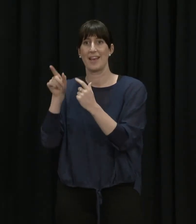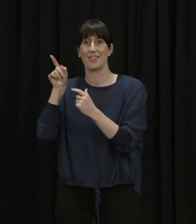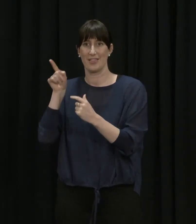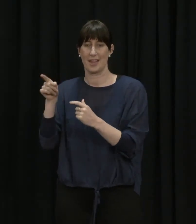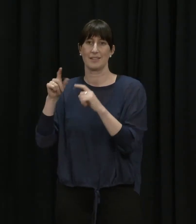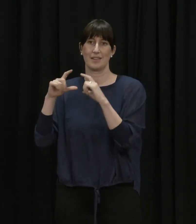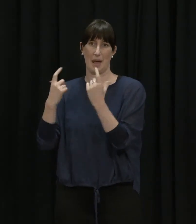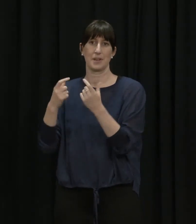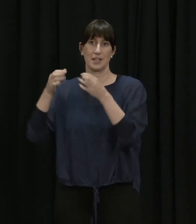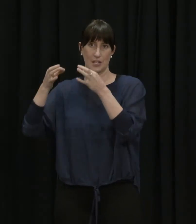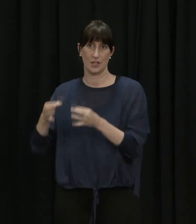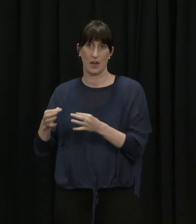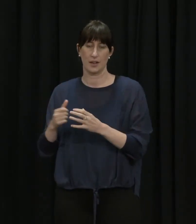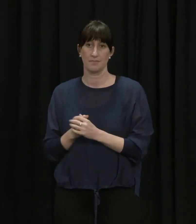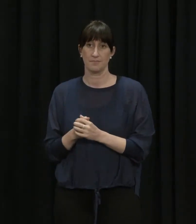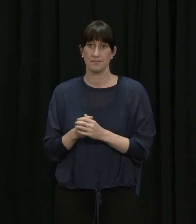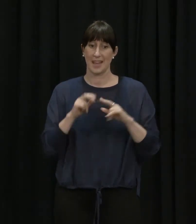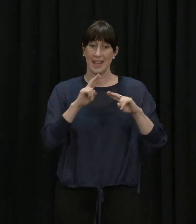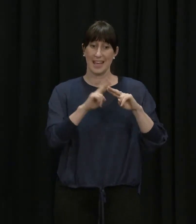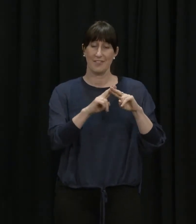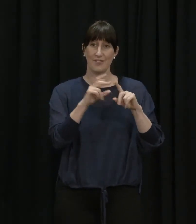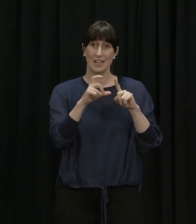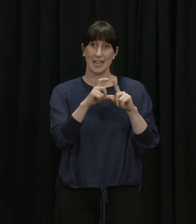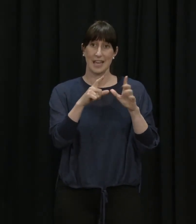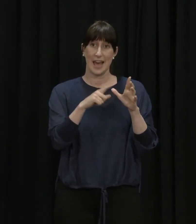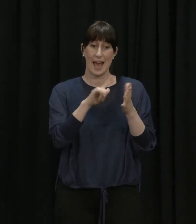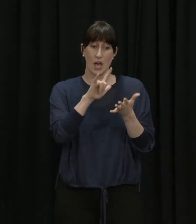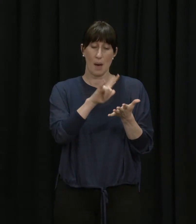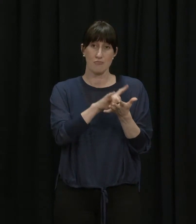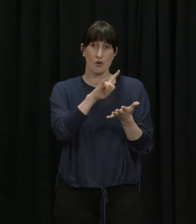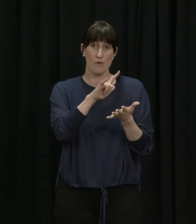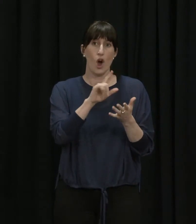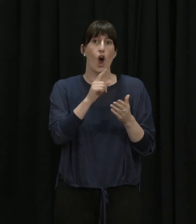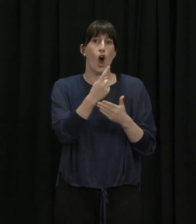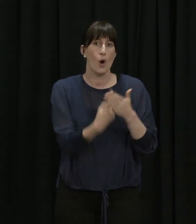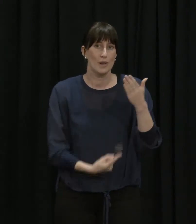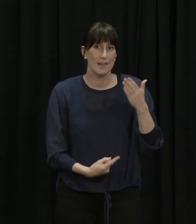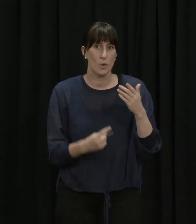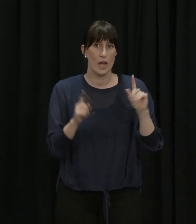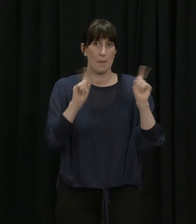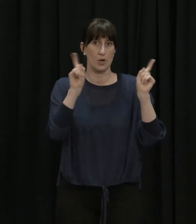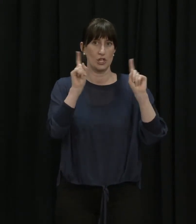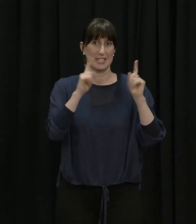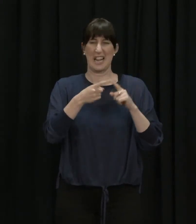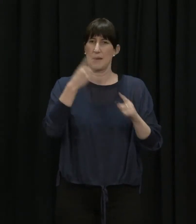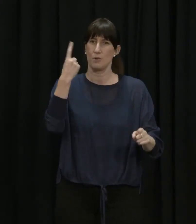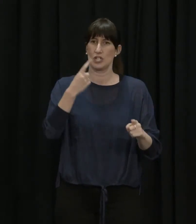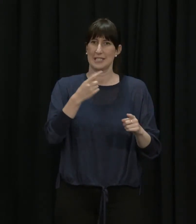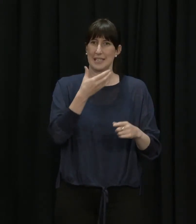goes through to Cabinet for a decision.